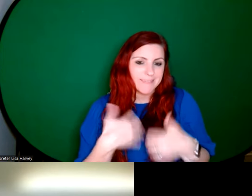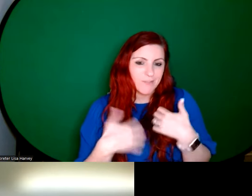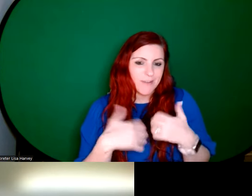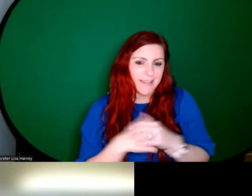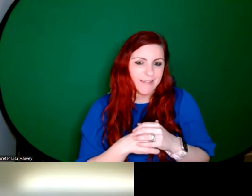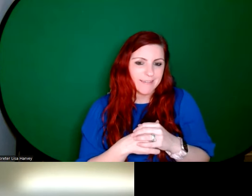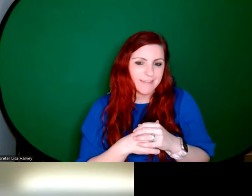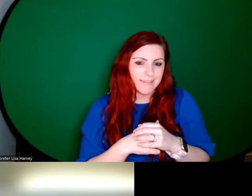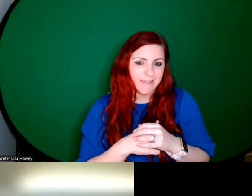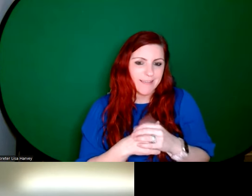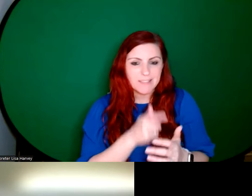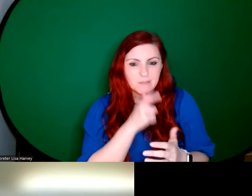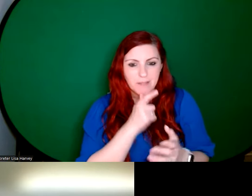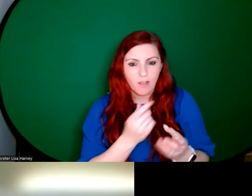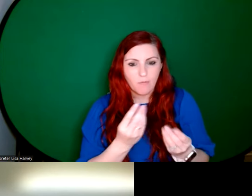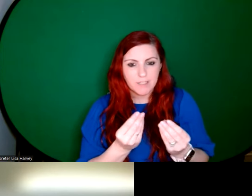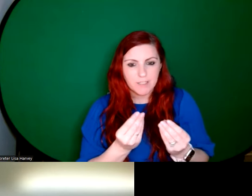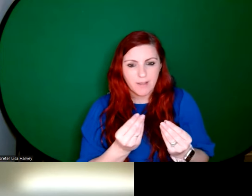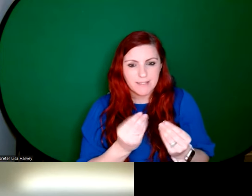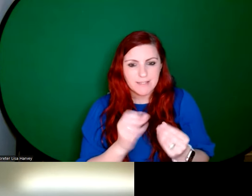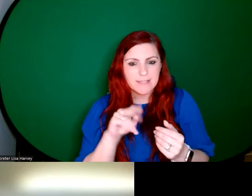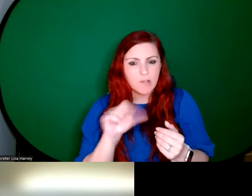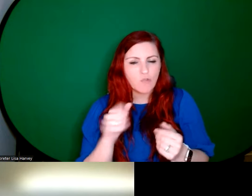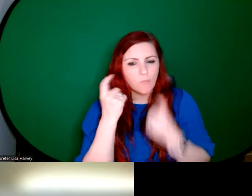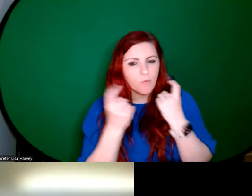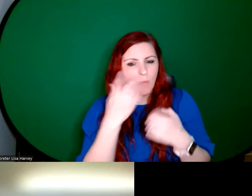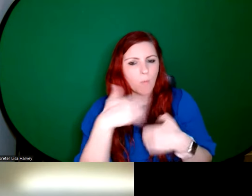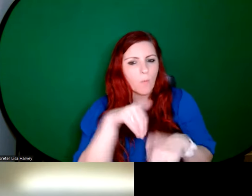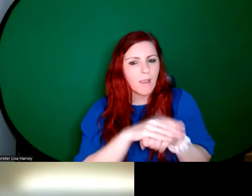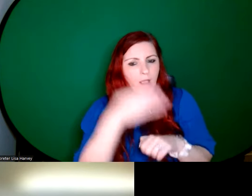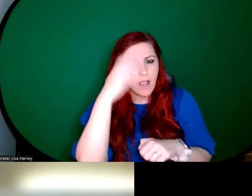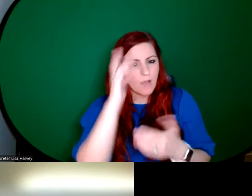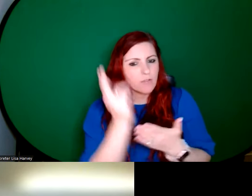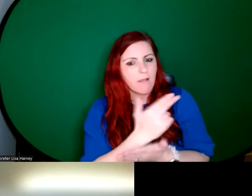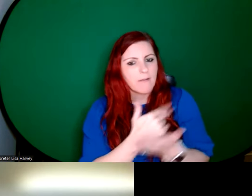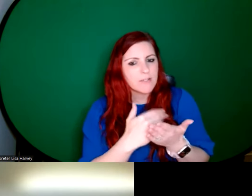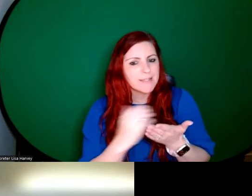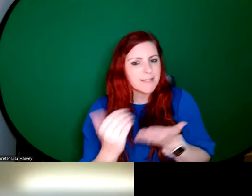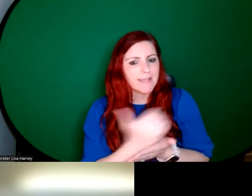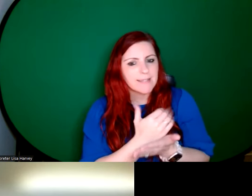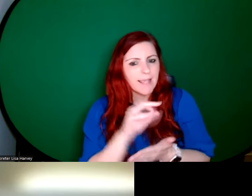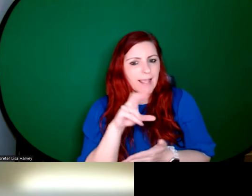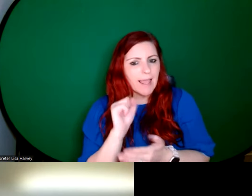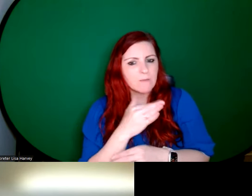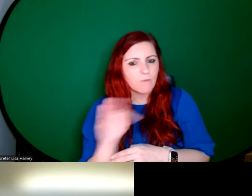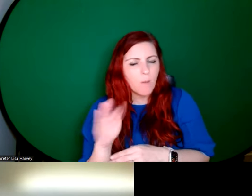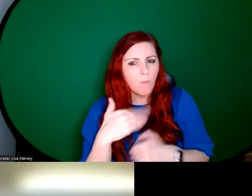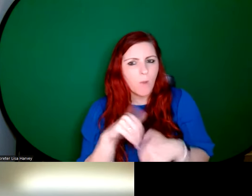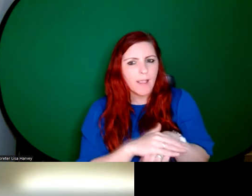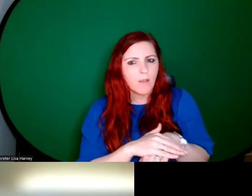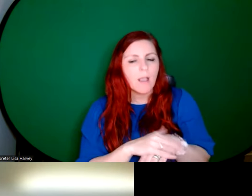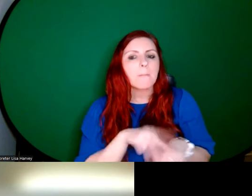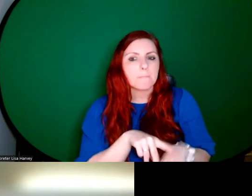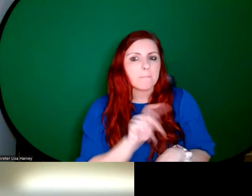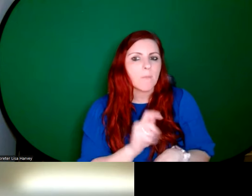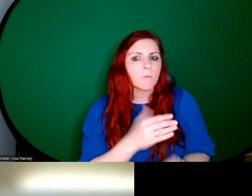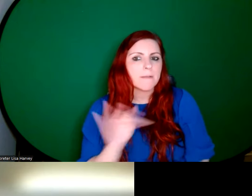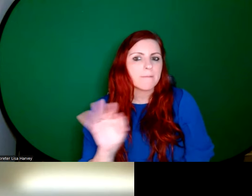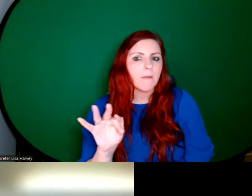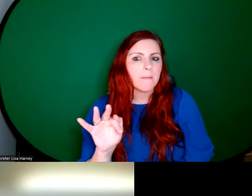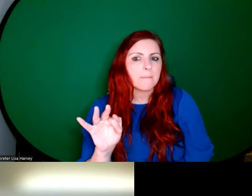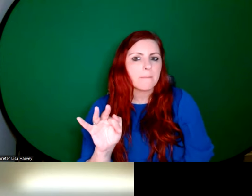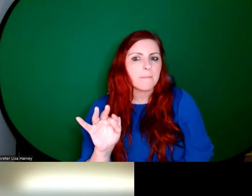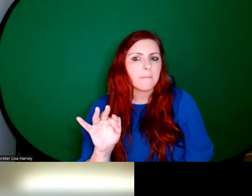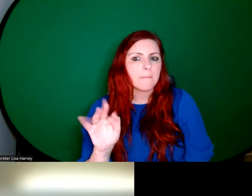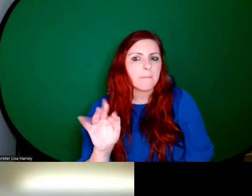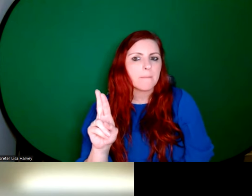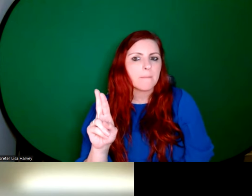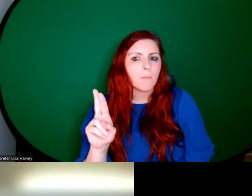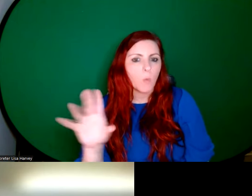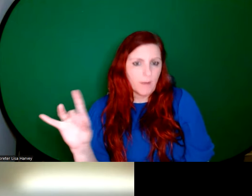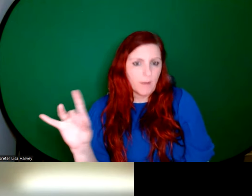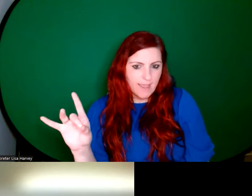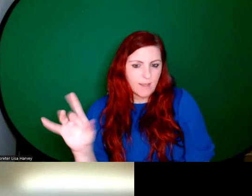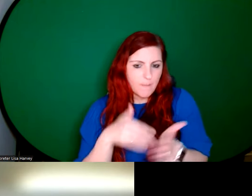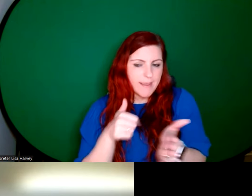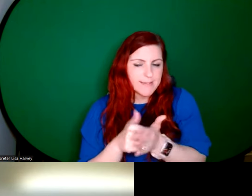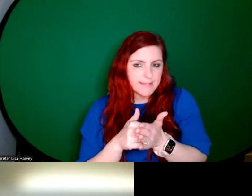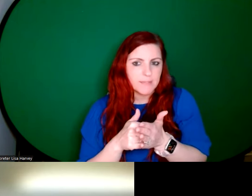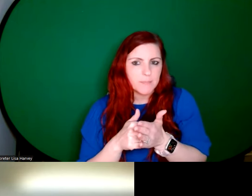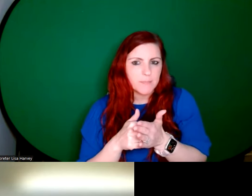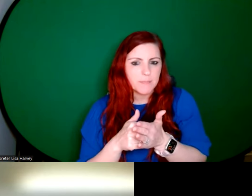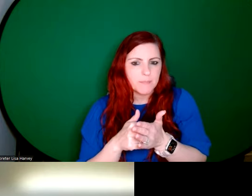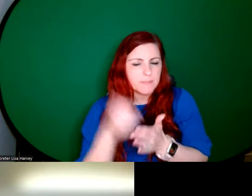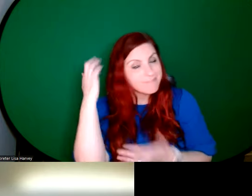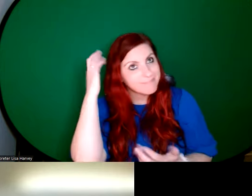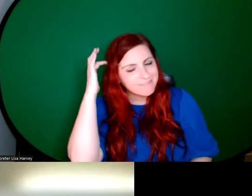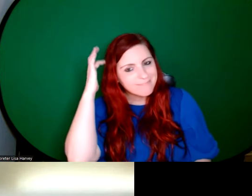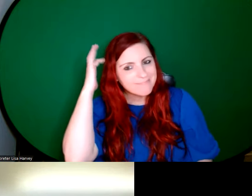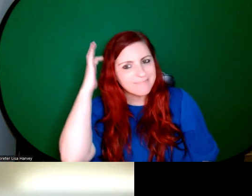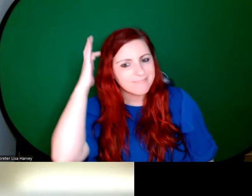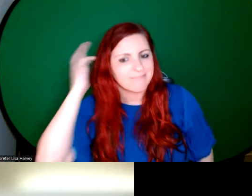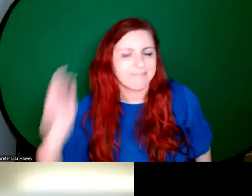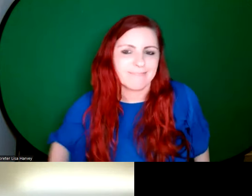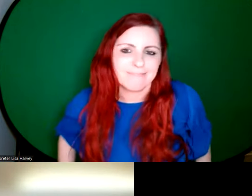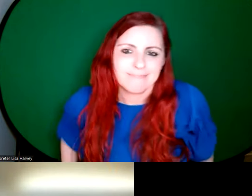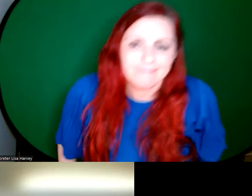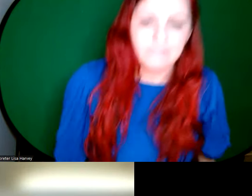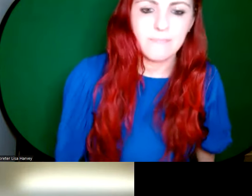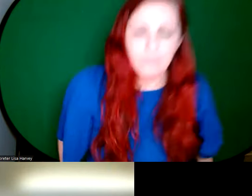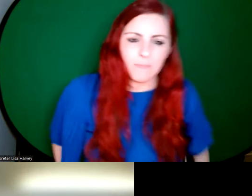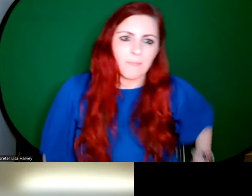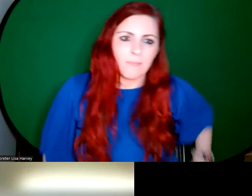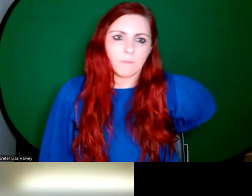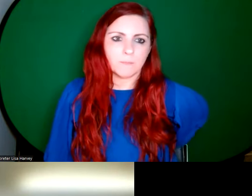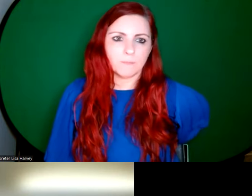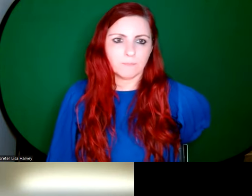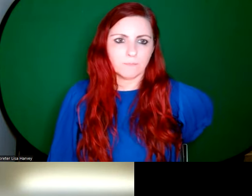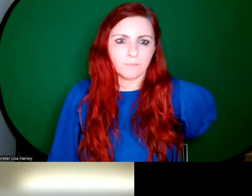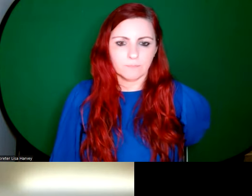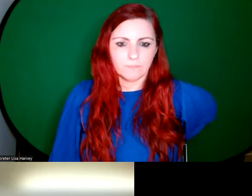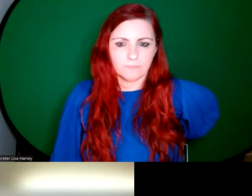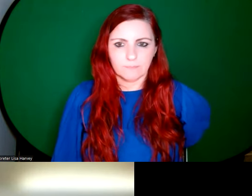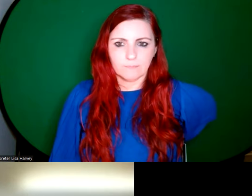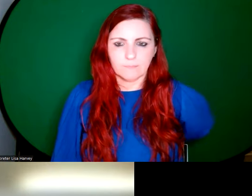Marie Lynch: Mostly from companies in the UK. Yes, exactly. So it was it was